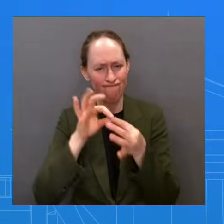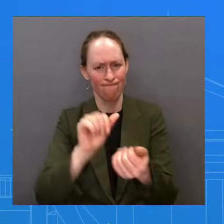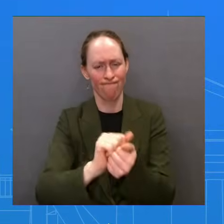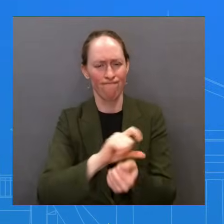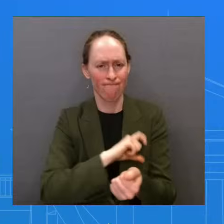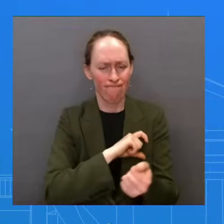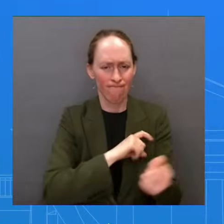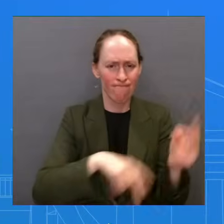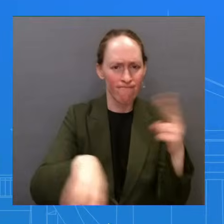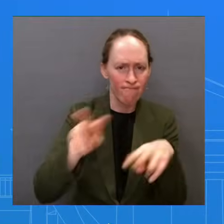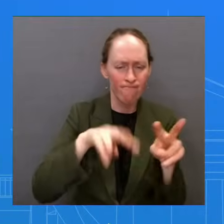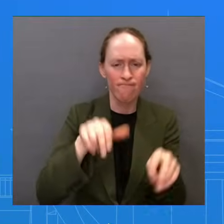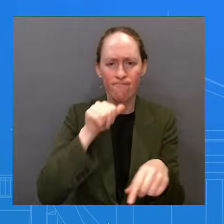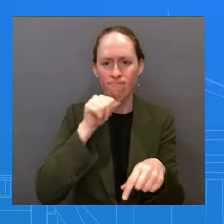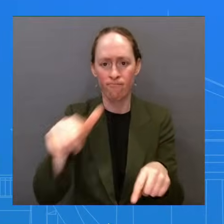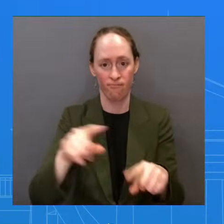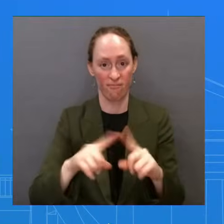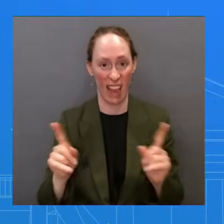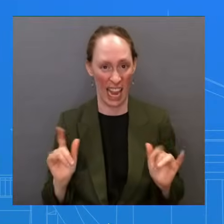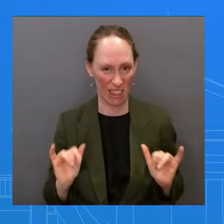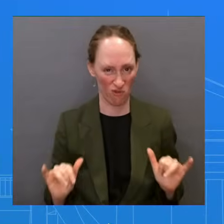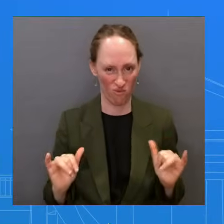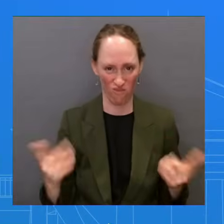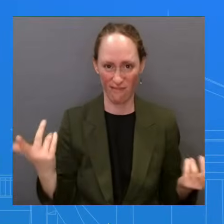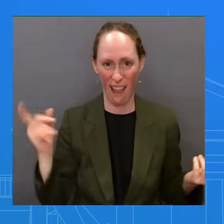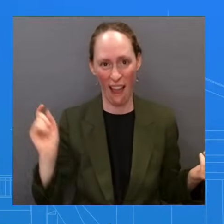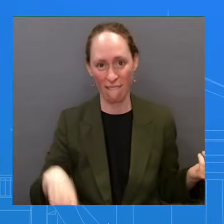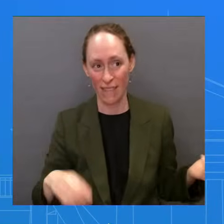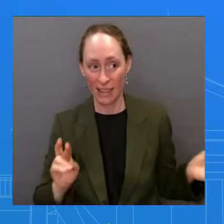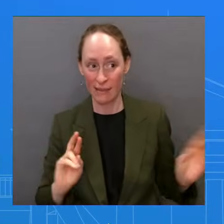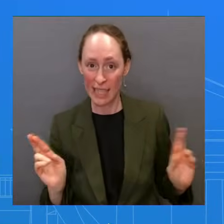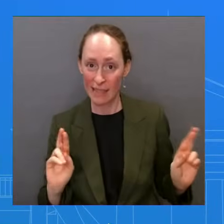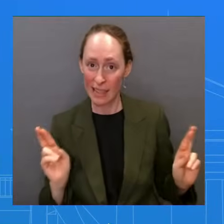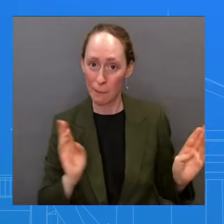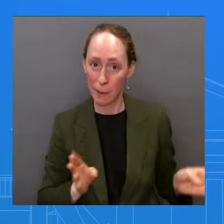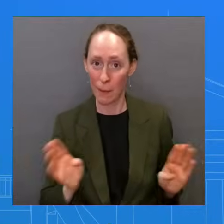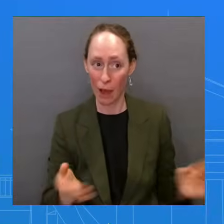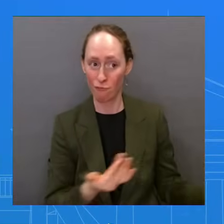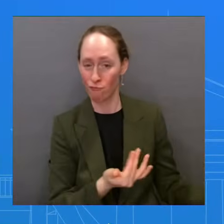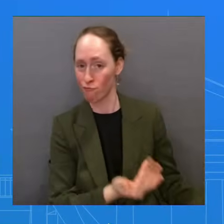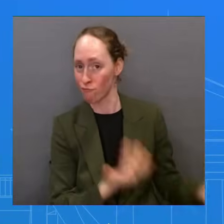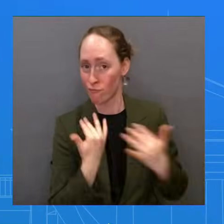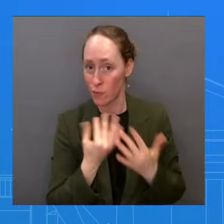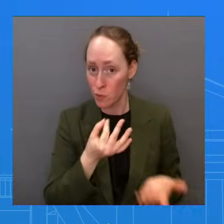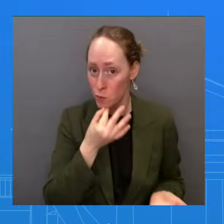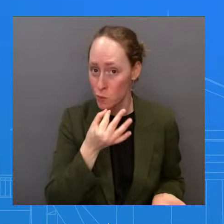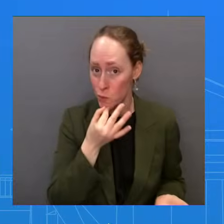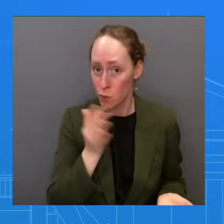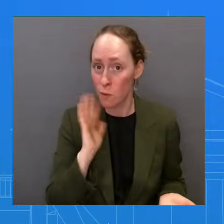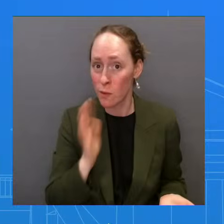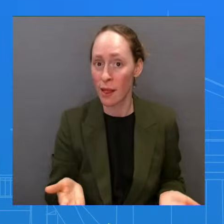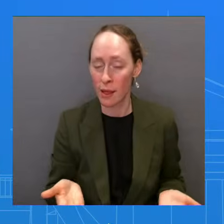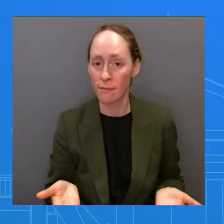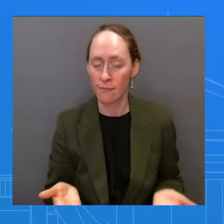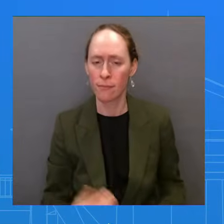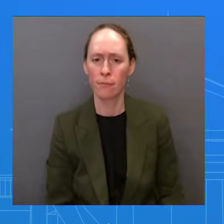can you offer assurances that what -- that the migrants who adri- -- arrive at the border will be treated humanely? Ms. Jean-Pierre: That's the President's goal.